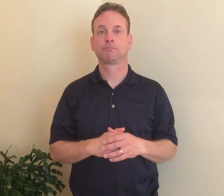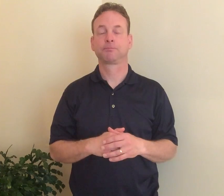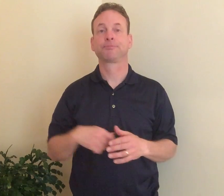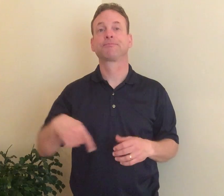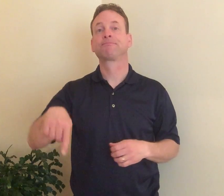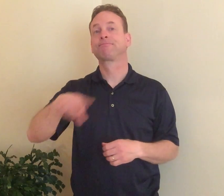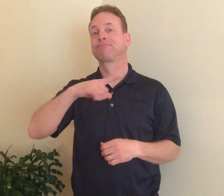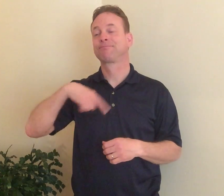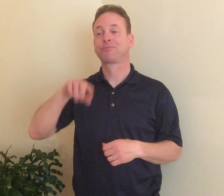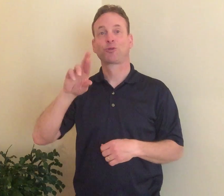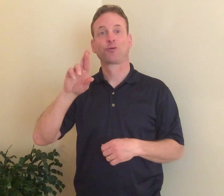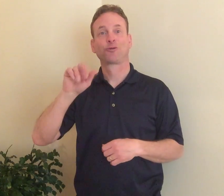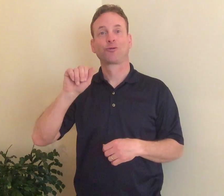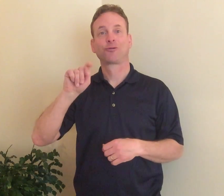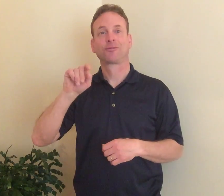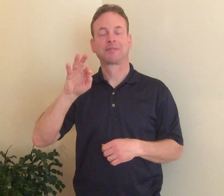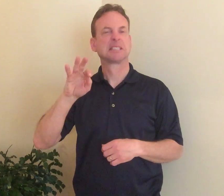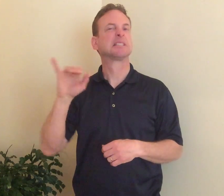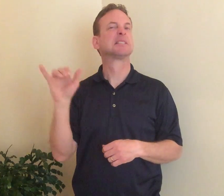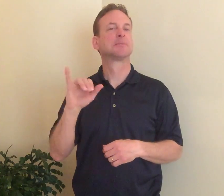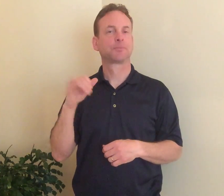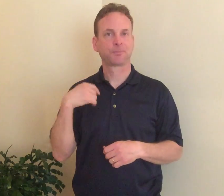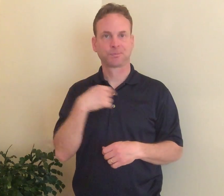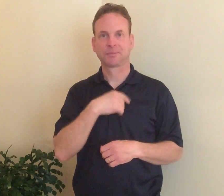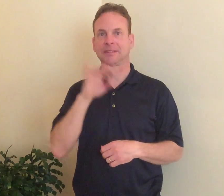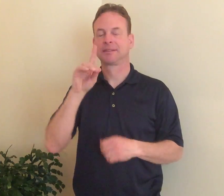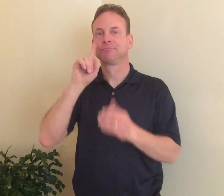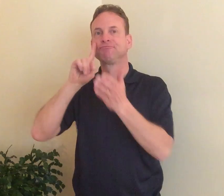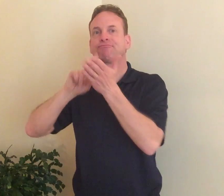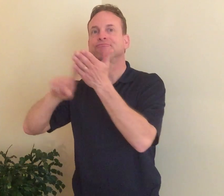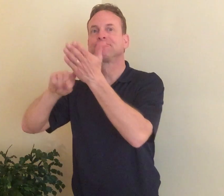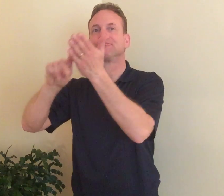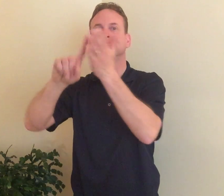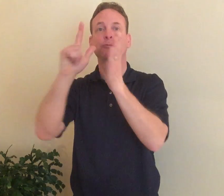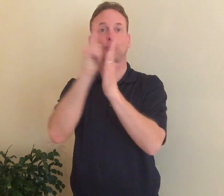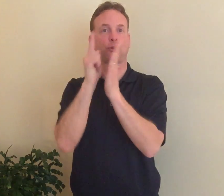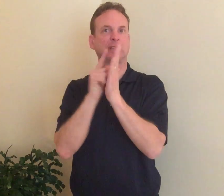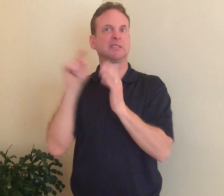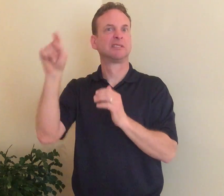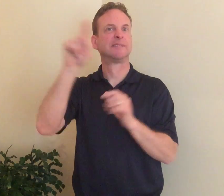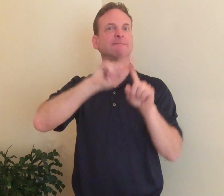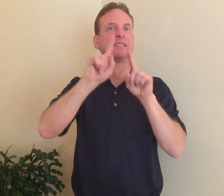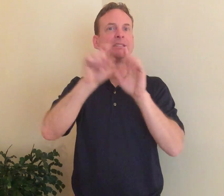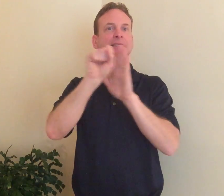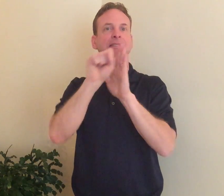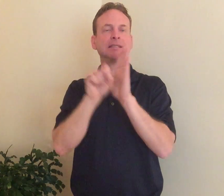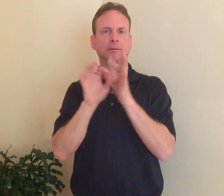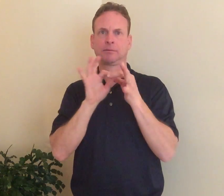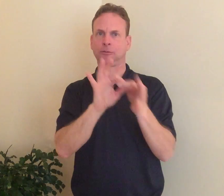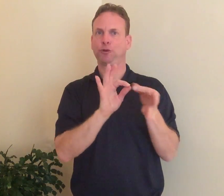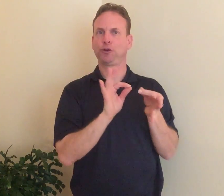The RATF also examined the laws of different states related to interpreter services and